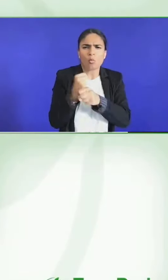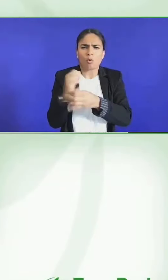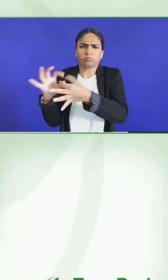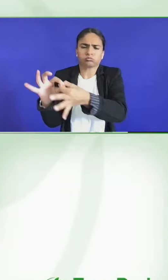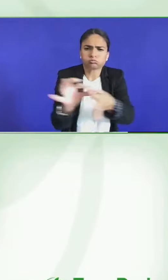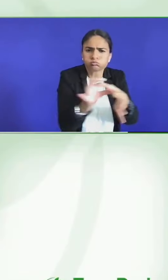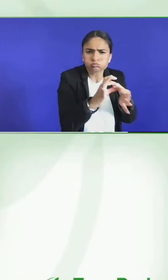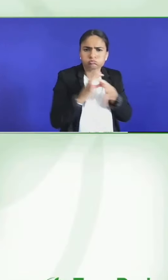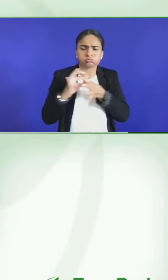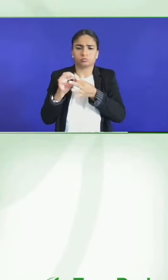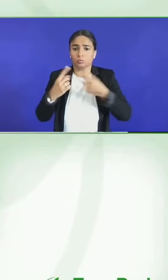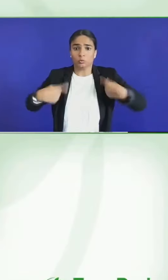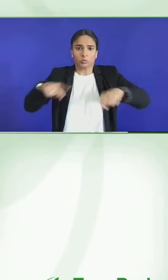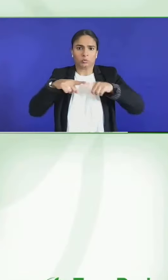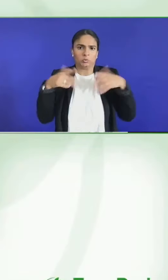Personal budget, what is it?